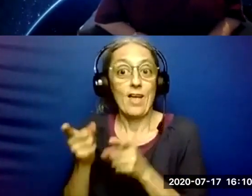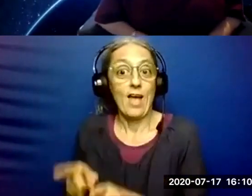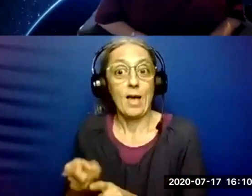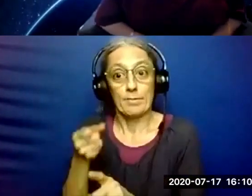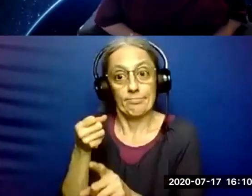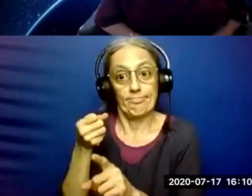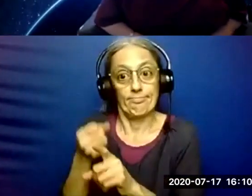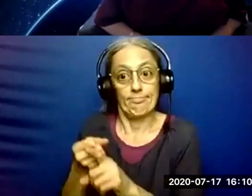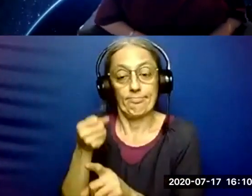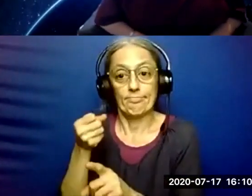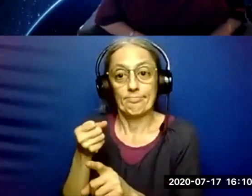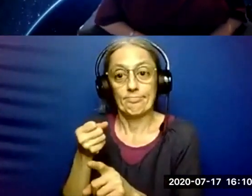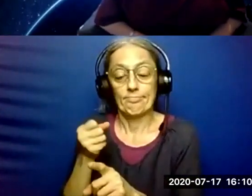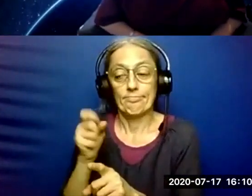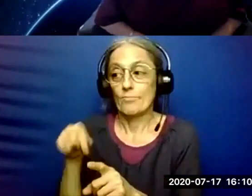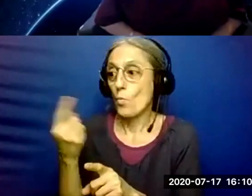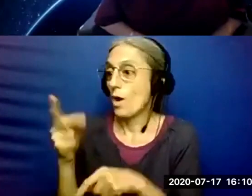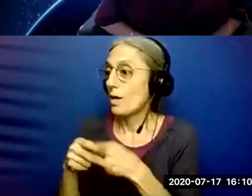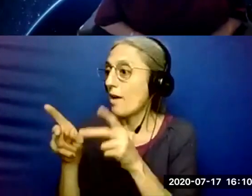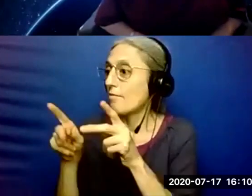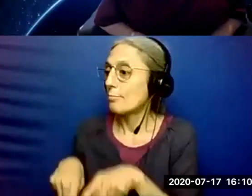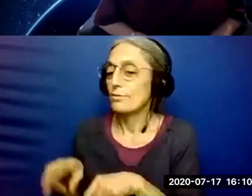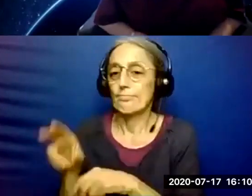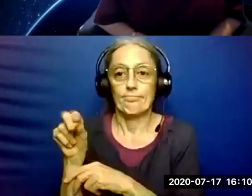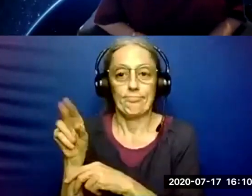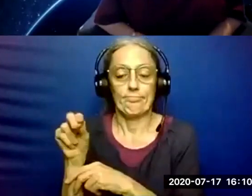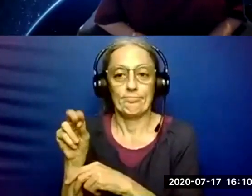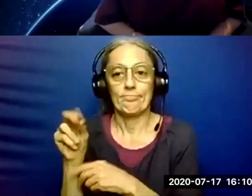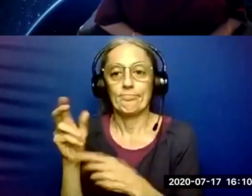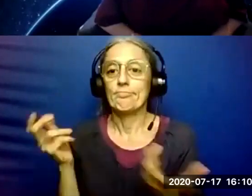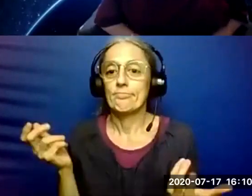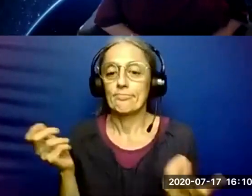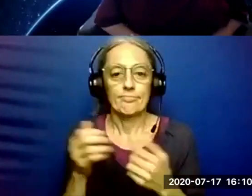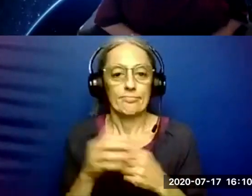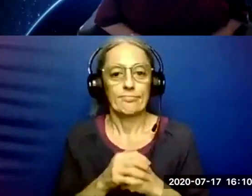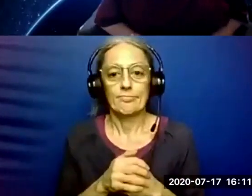Well, Bob and Hari, you had your disability, I don't know-- Hari, is your disability from birth?